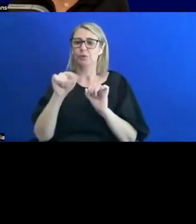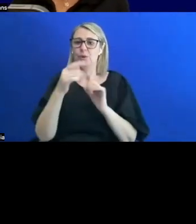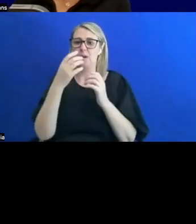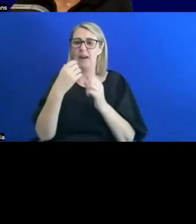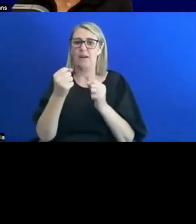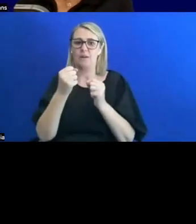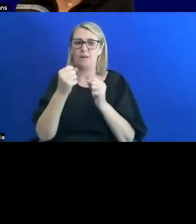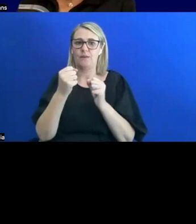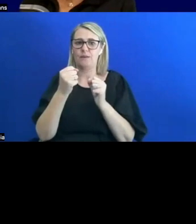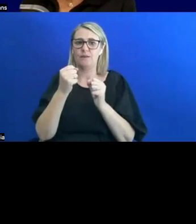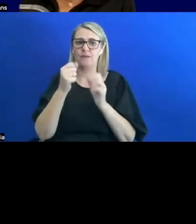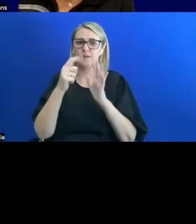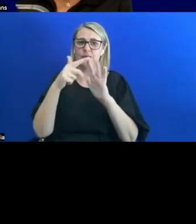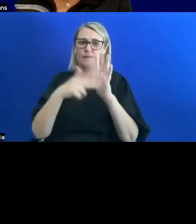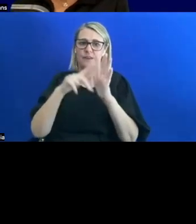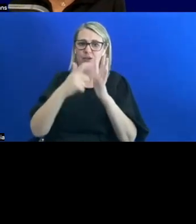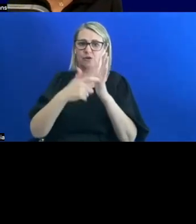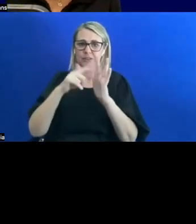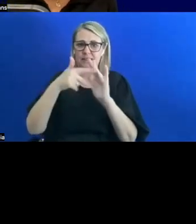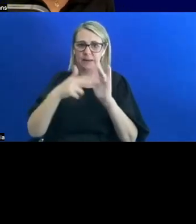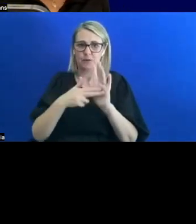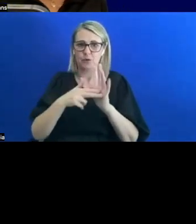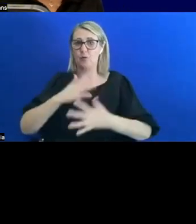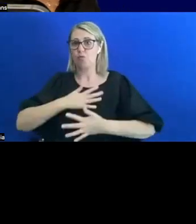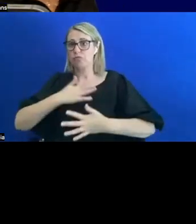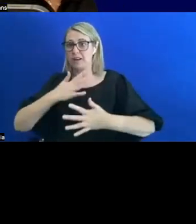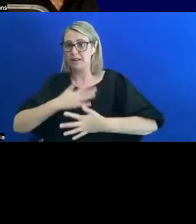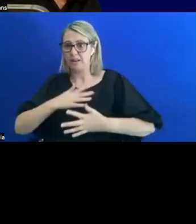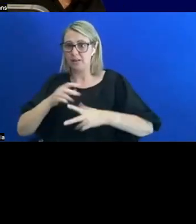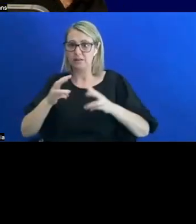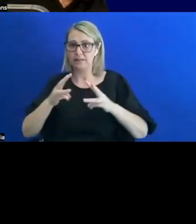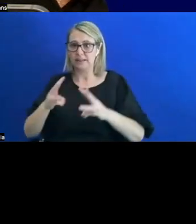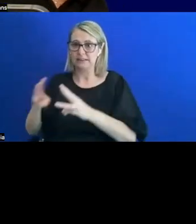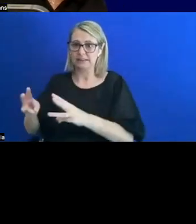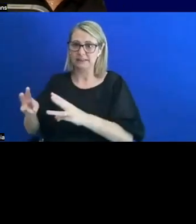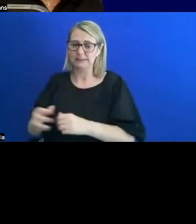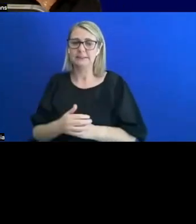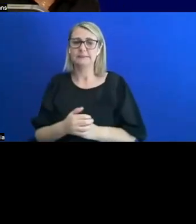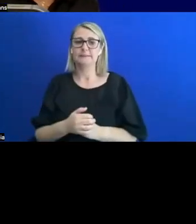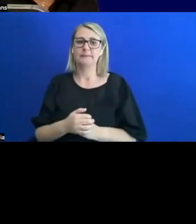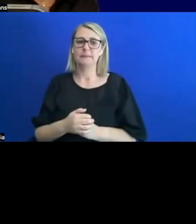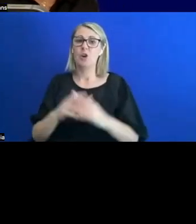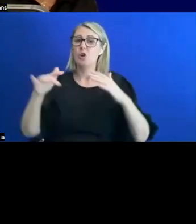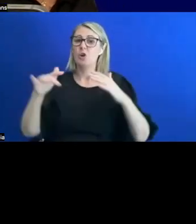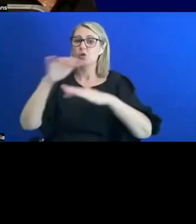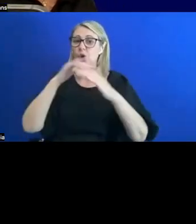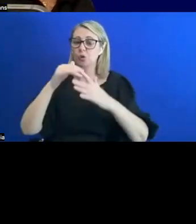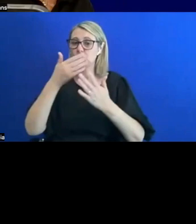using breathing or alerting techniques. Social stories are a great way to talk about